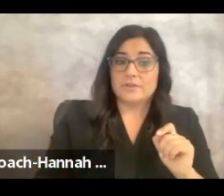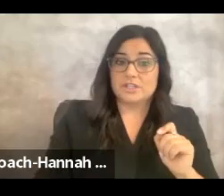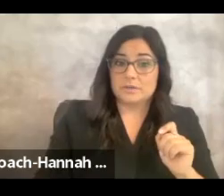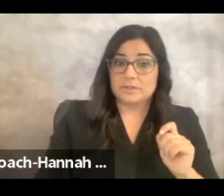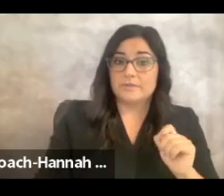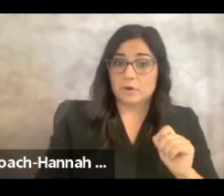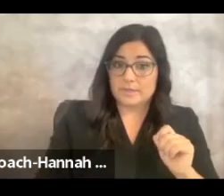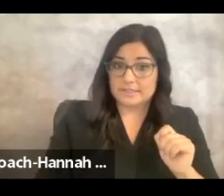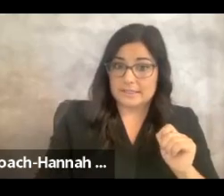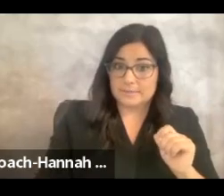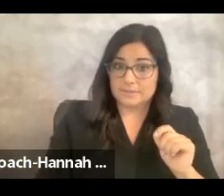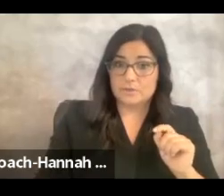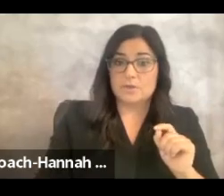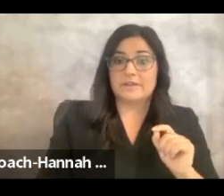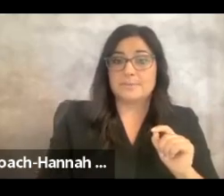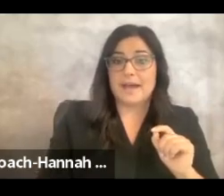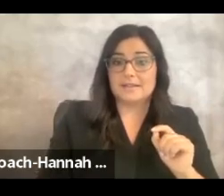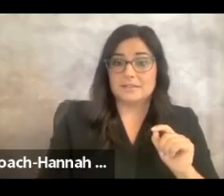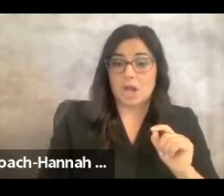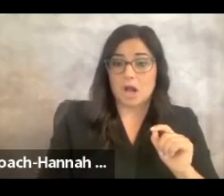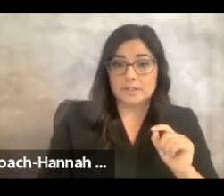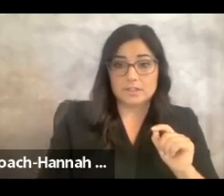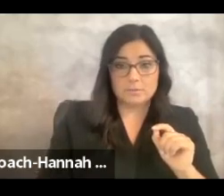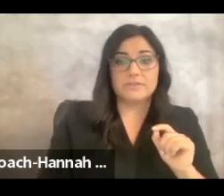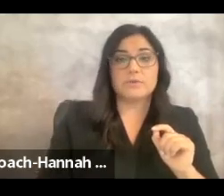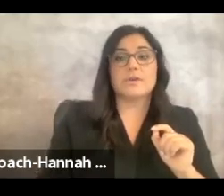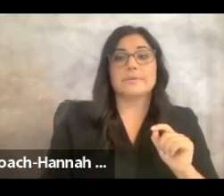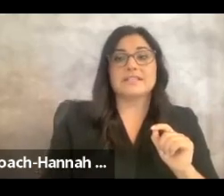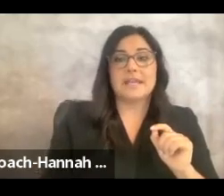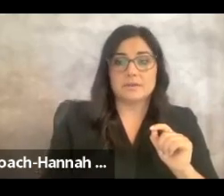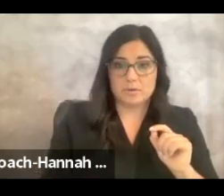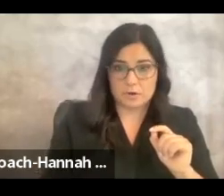the generalist performance exam so you do have to pass the knowledge before you're able to take the